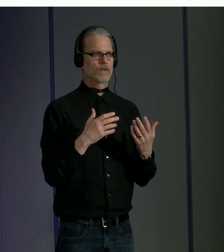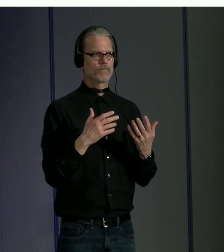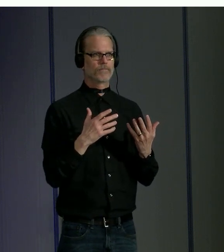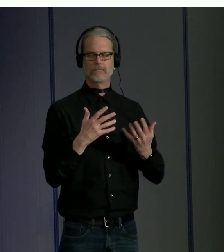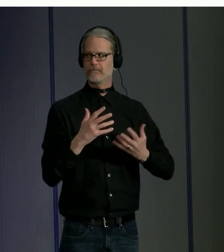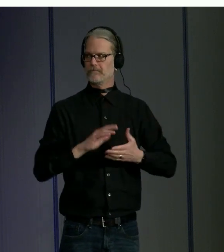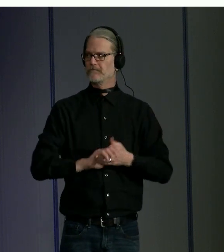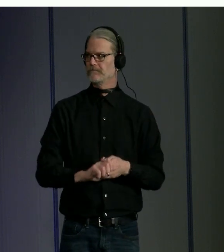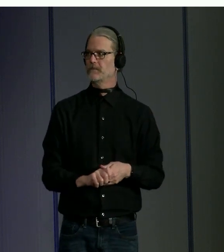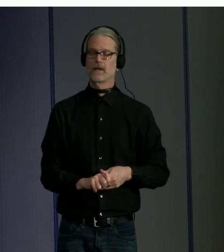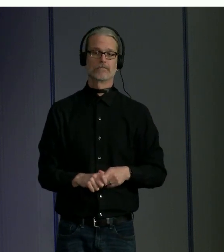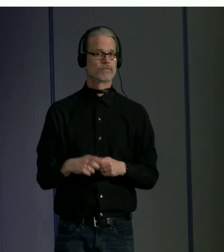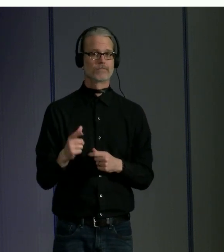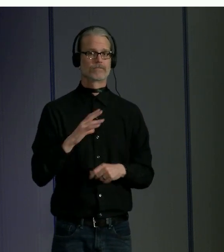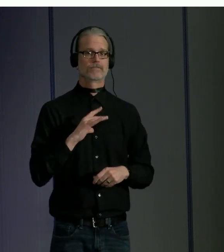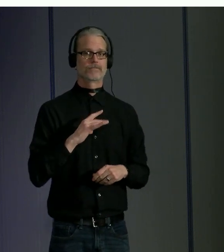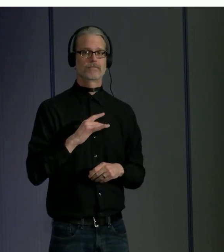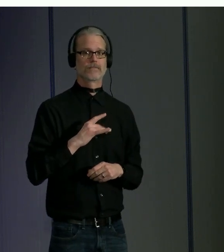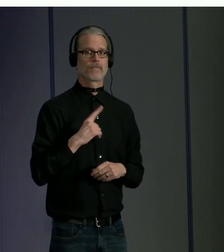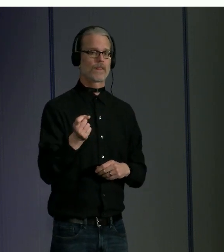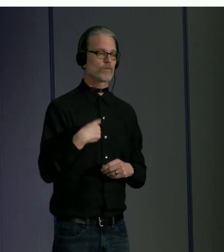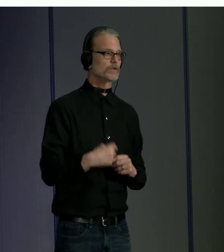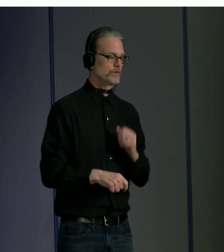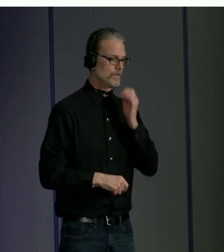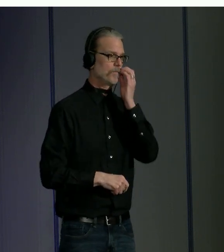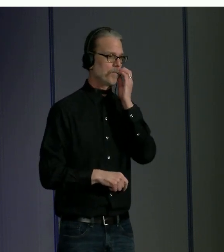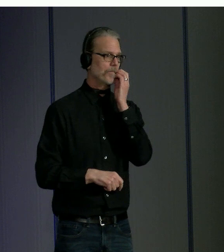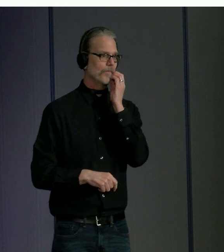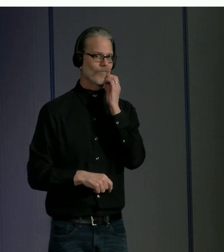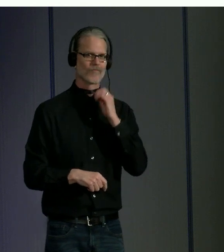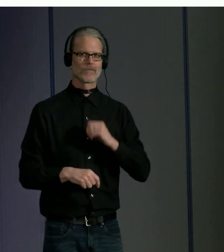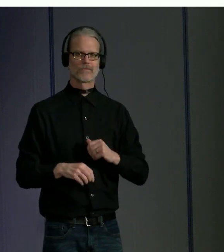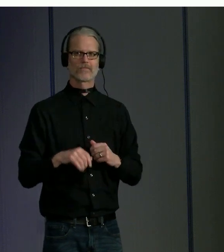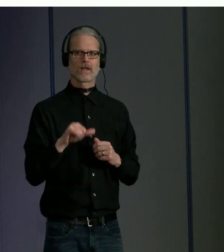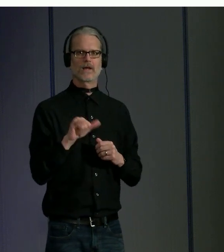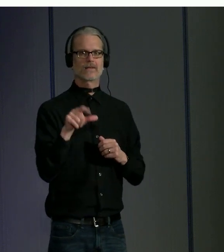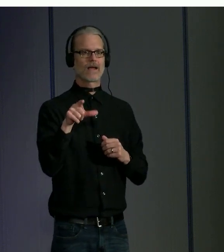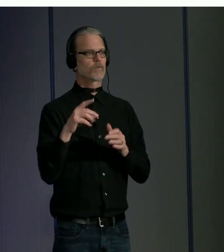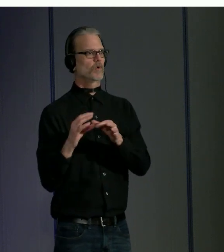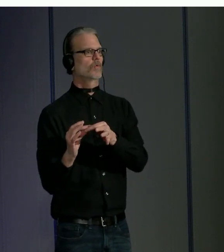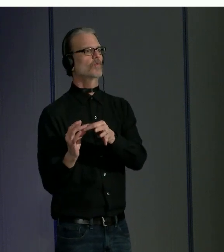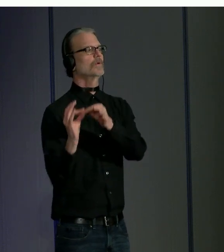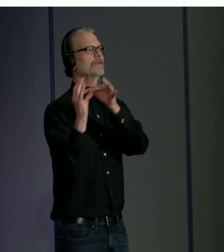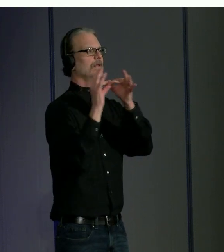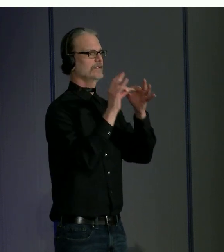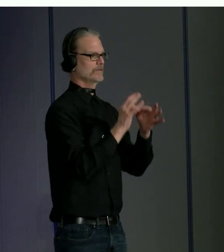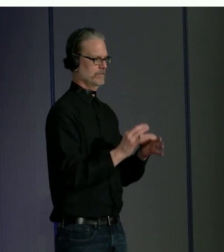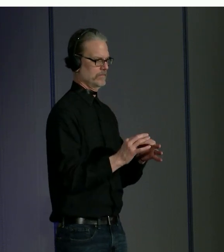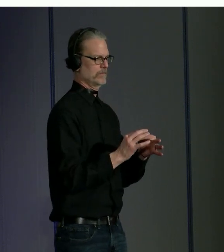That's awesome question and that relates to the relationship between